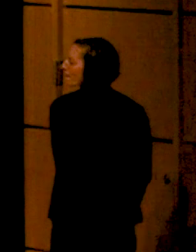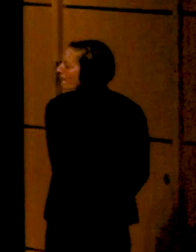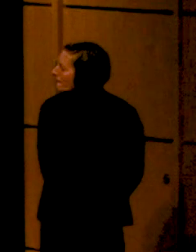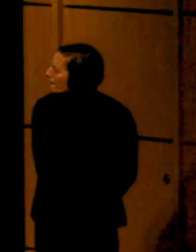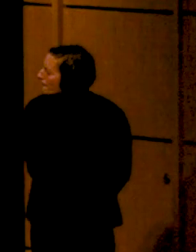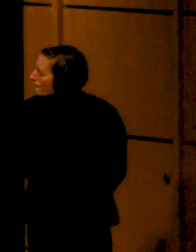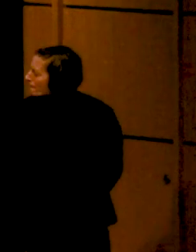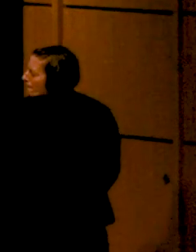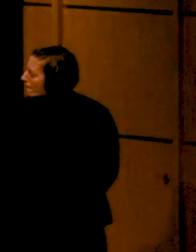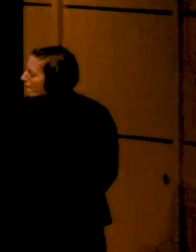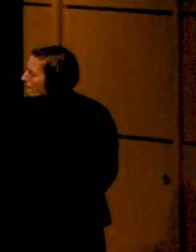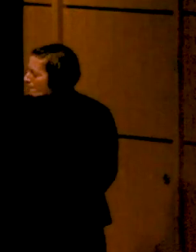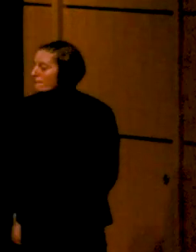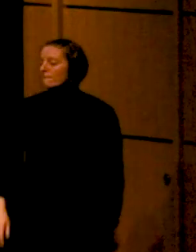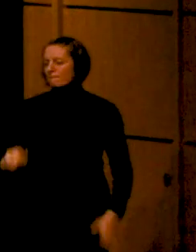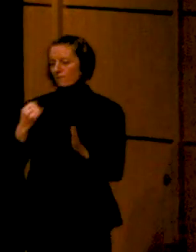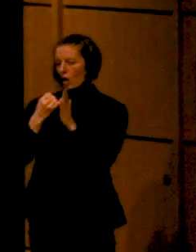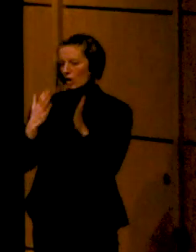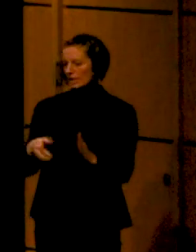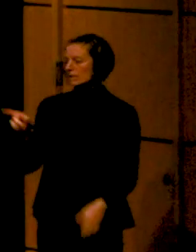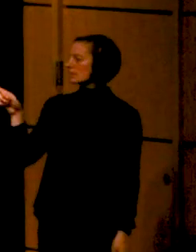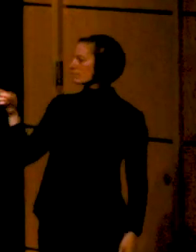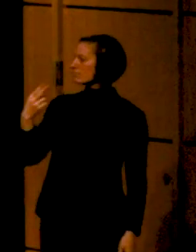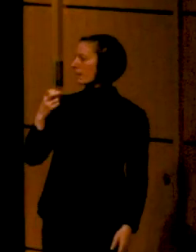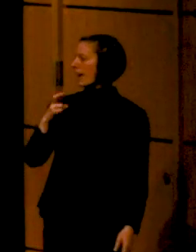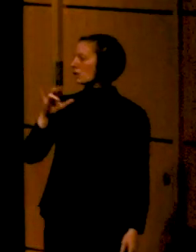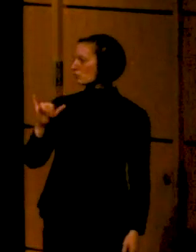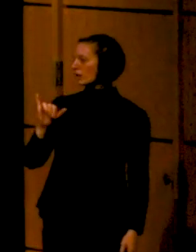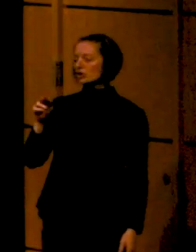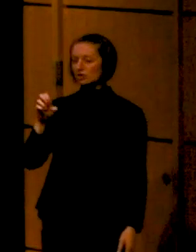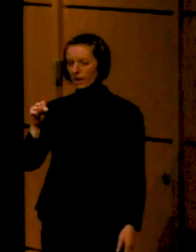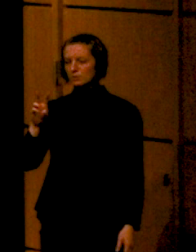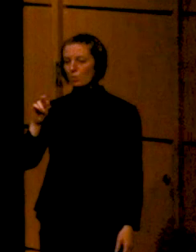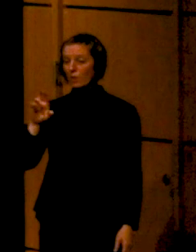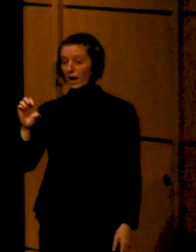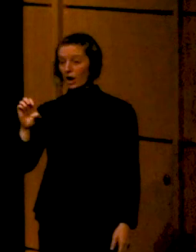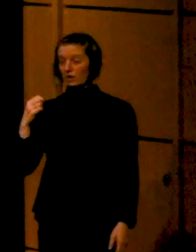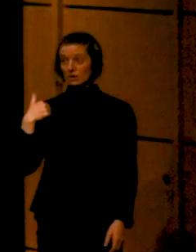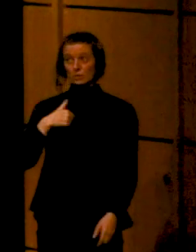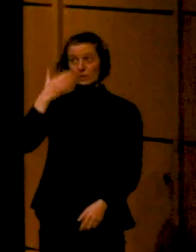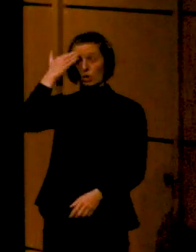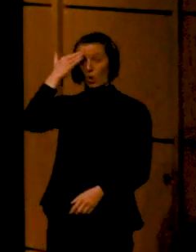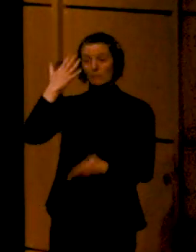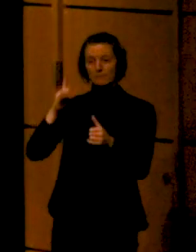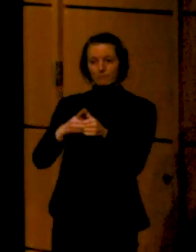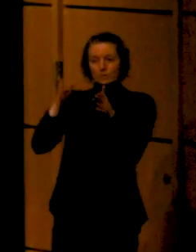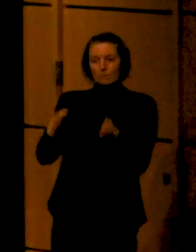Henry James Warre was the first person as far as we know, to depict Mount St. Helens,